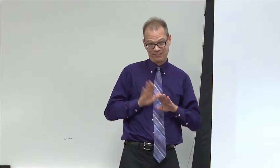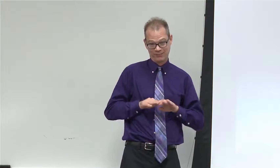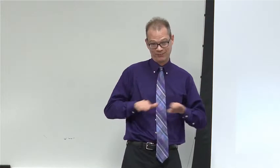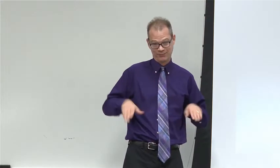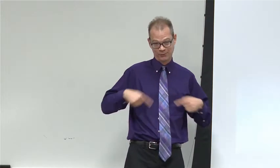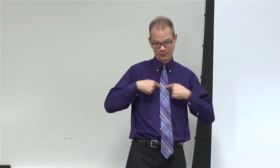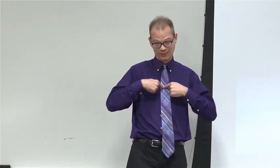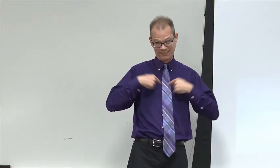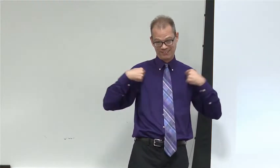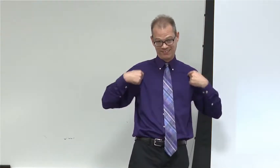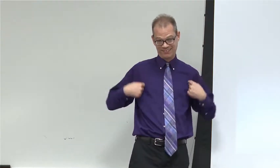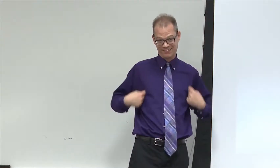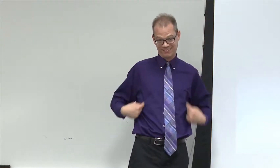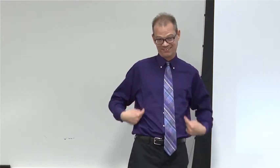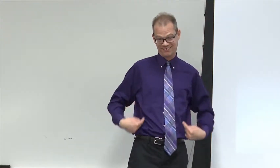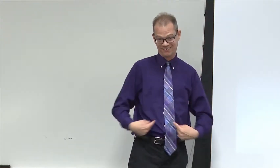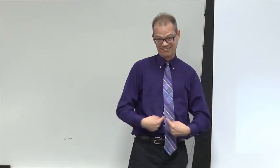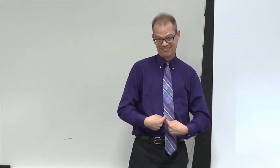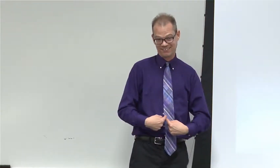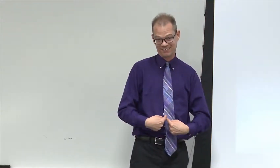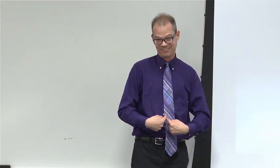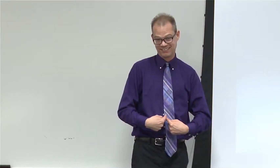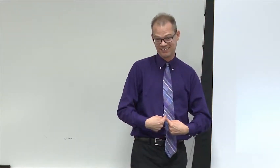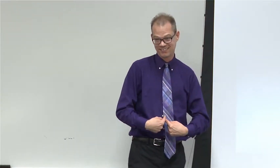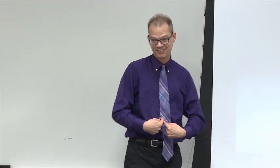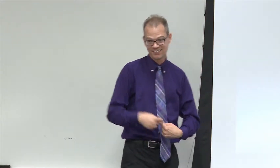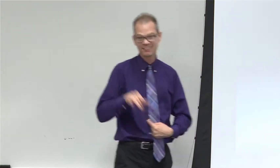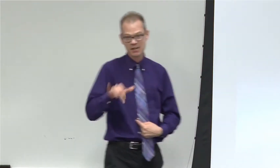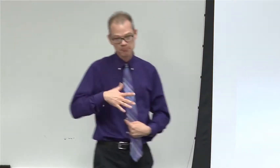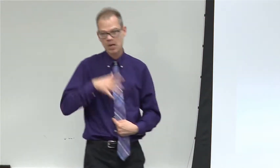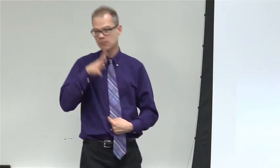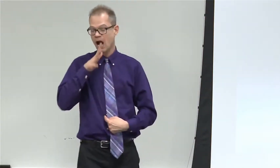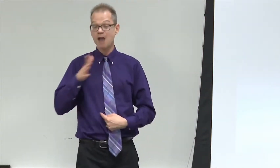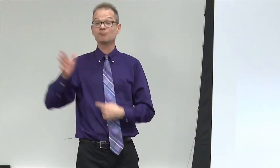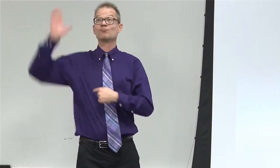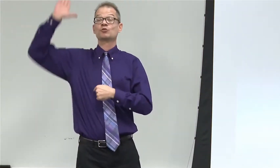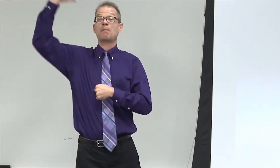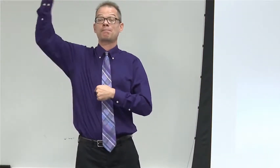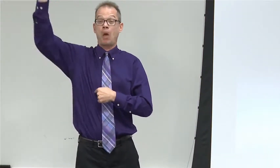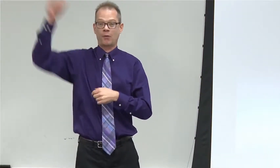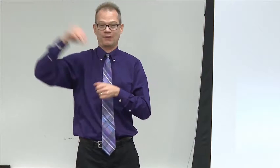you know, I had basically a sign, I mean, that said that I was a deaf child,